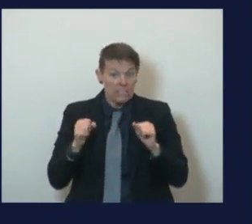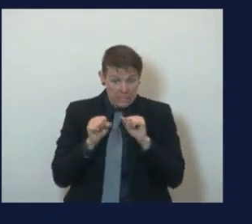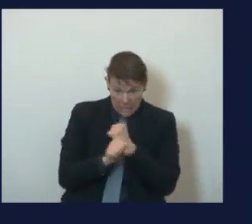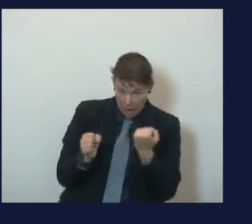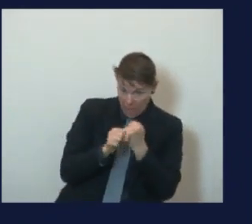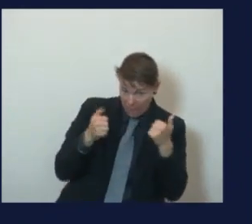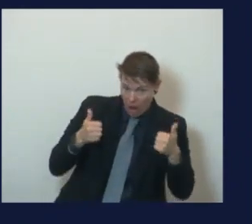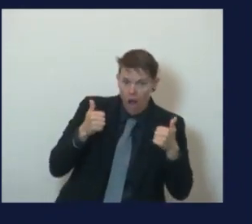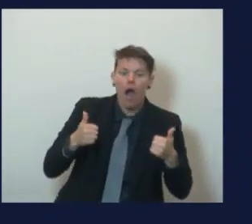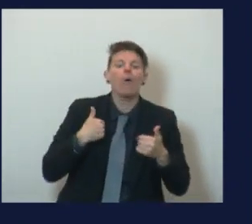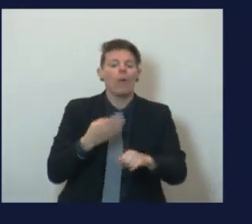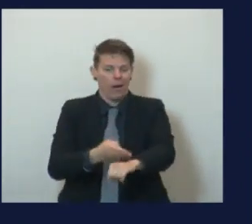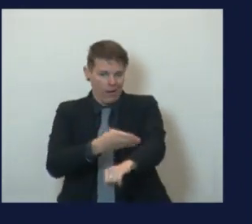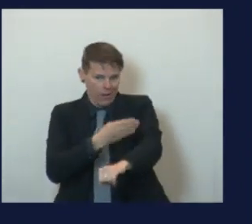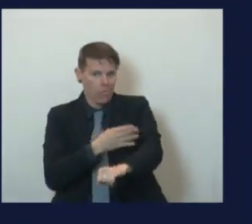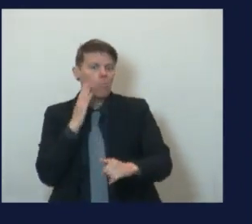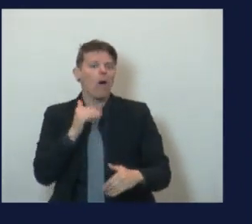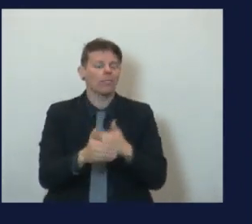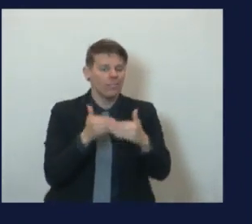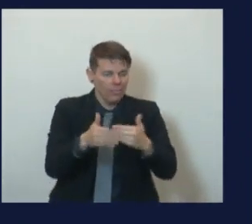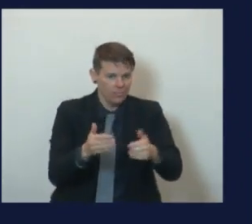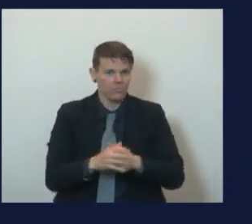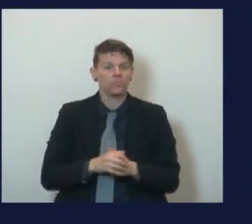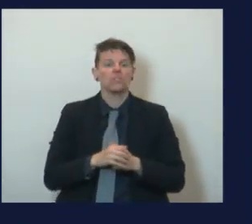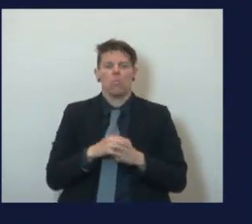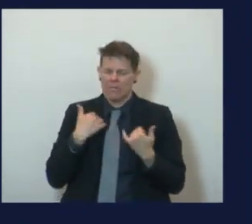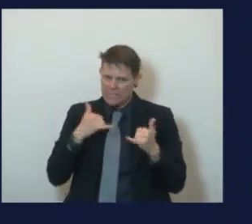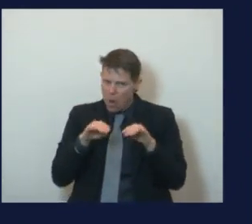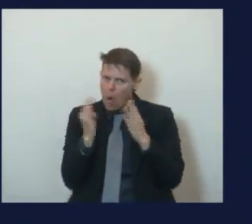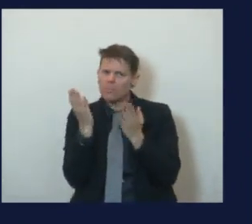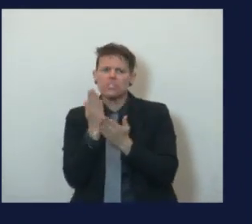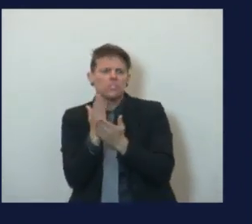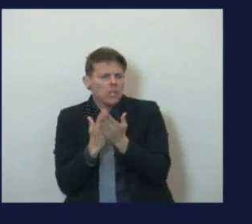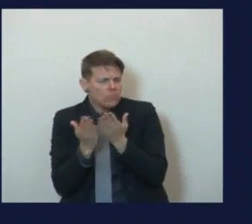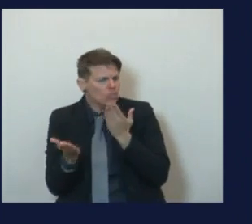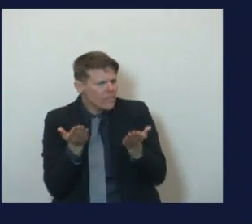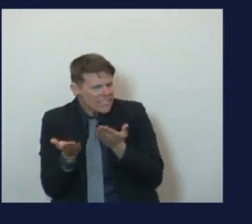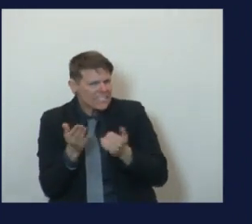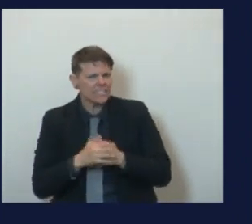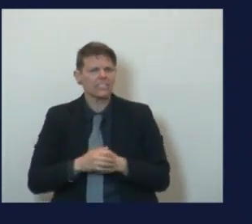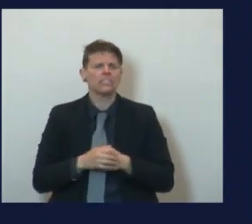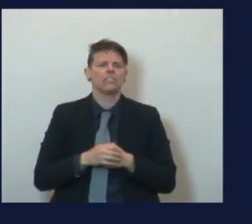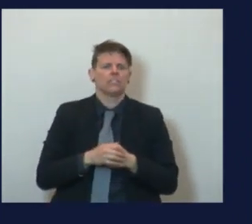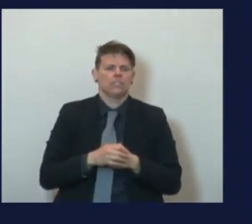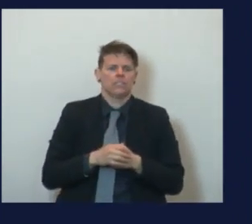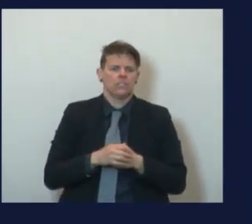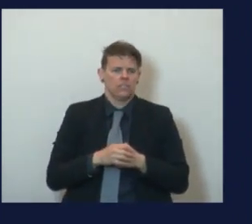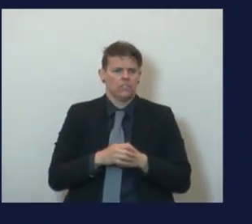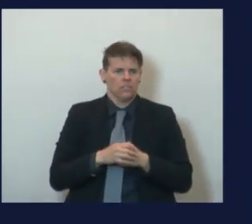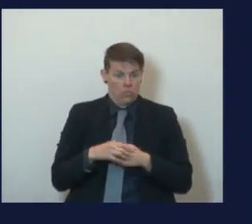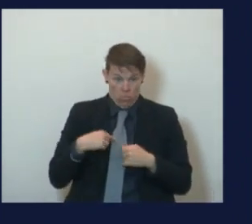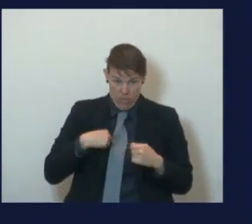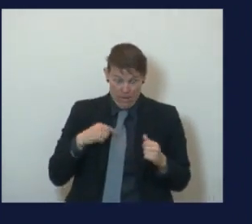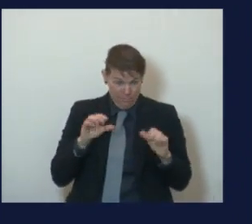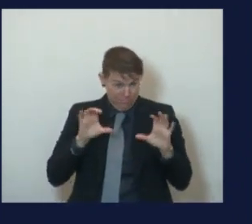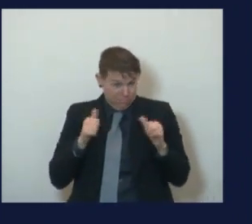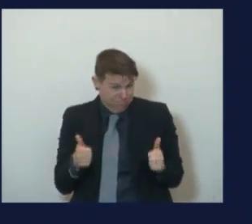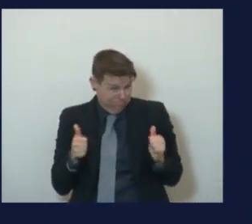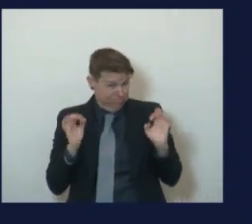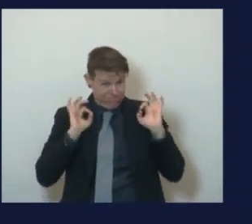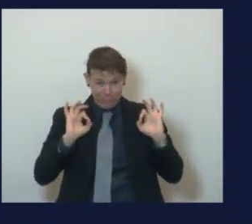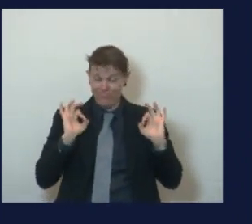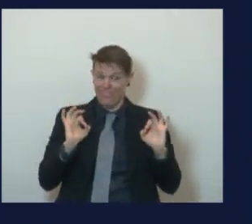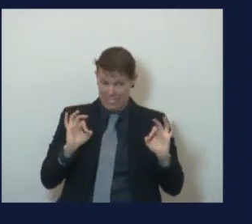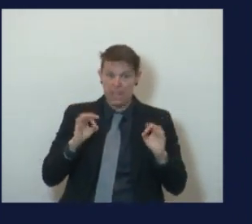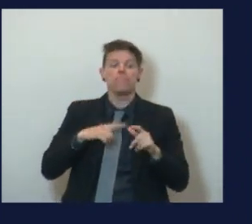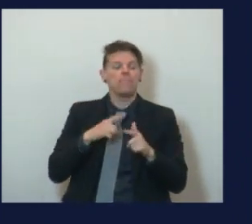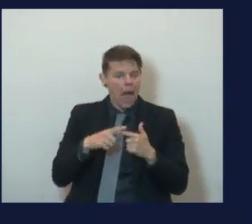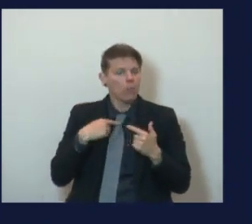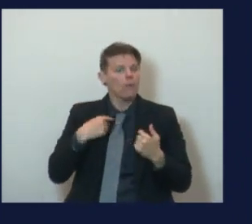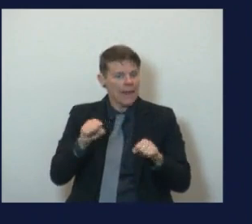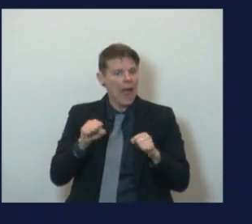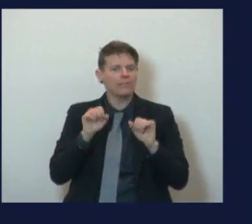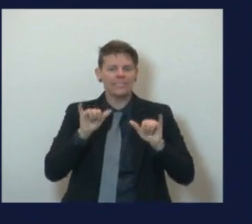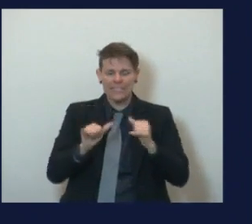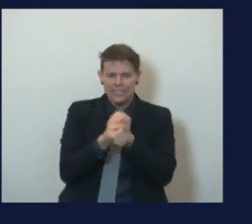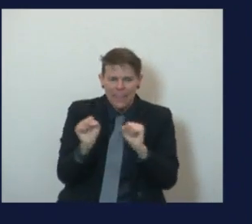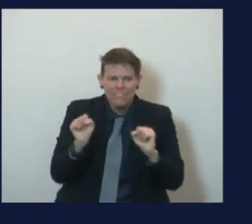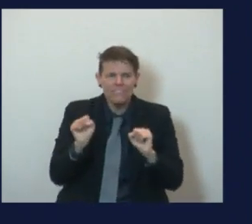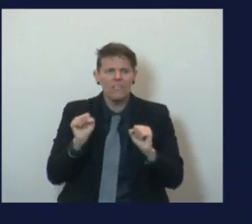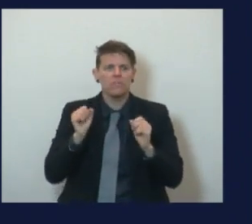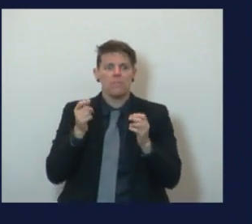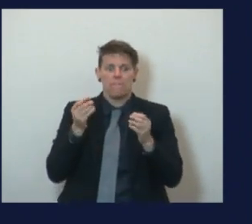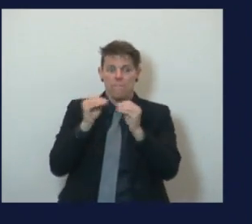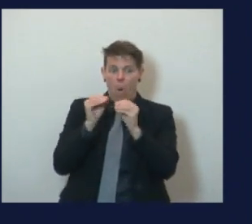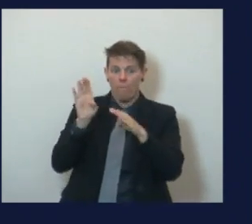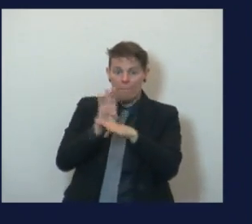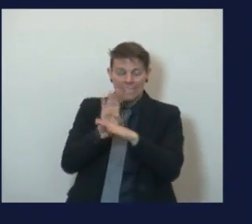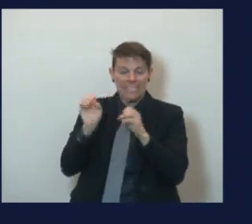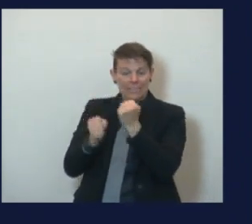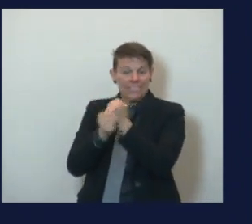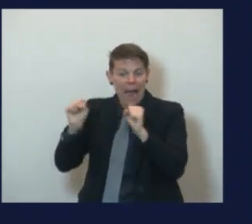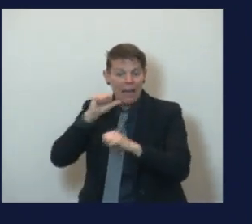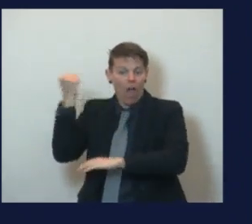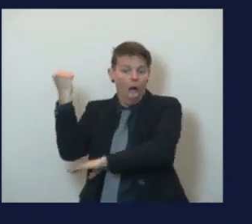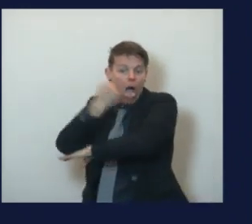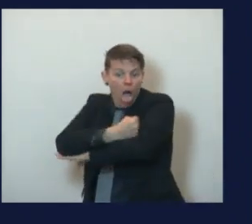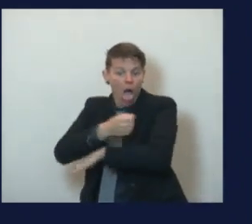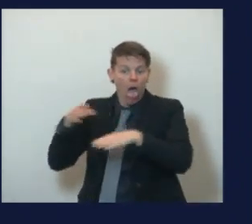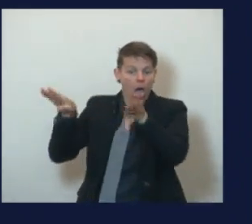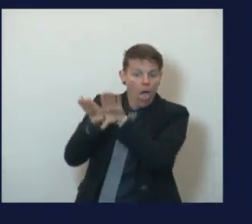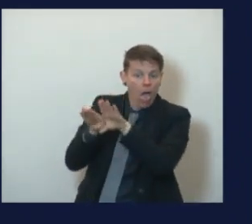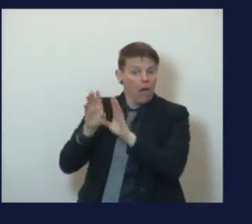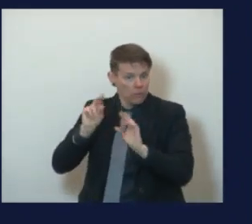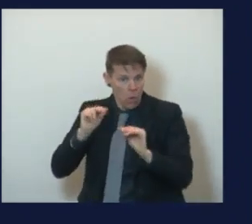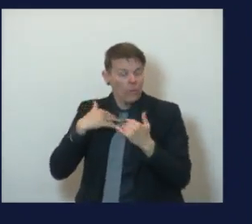THIS MEANS HOW SAFELY WE CAN INTRODUCE THIS AND WE DO WANT ACCESS TO THESE SERVICES AND AS IMPORTANTL IF WE DO THIS PRODUCTIVELY IT MEANS THAT WE CAN SAVE MORE OF THESE